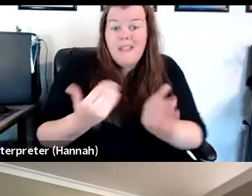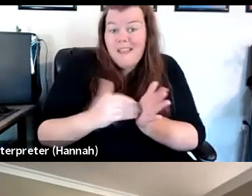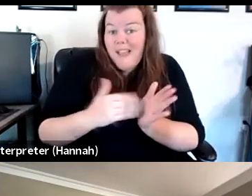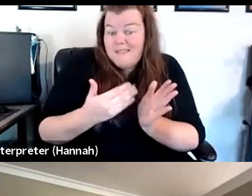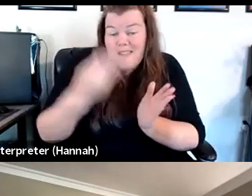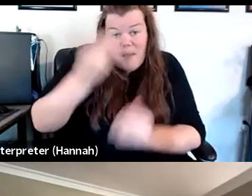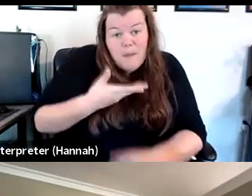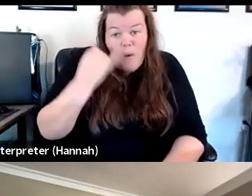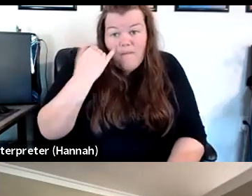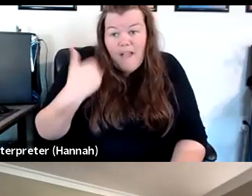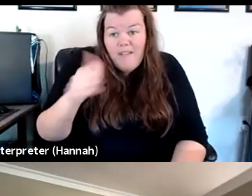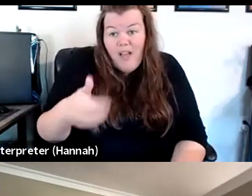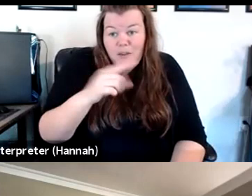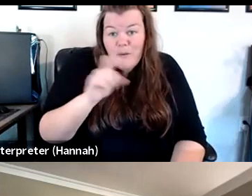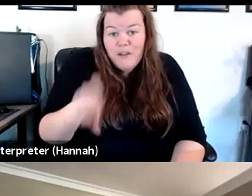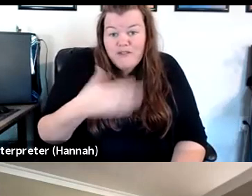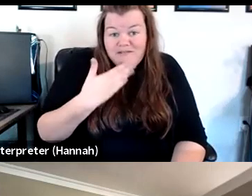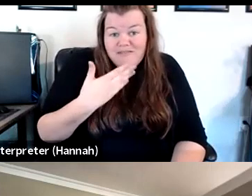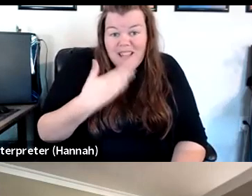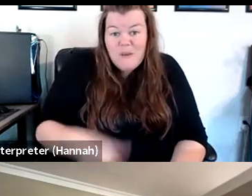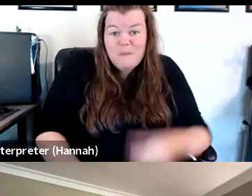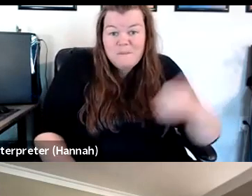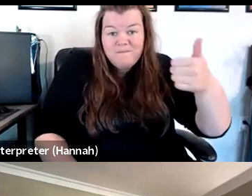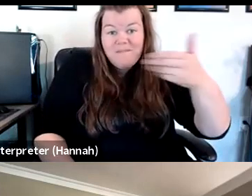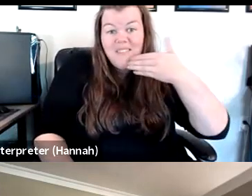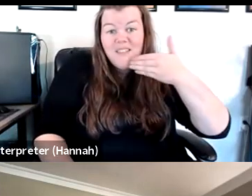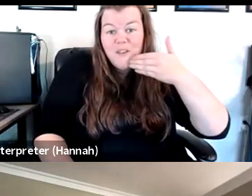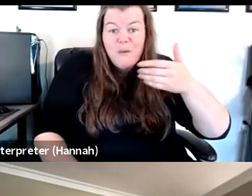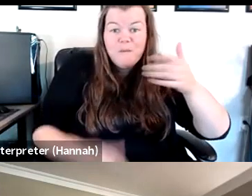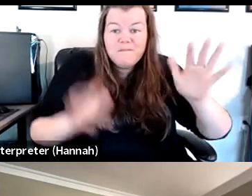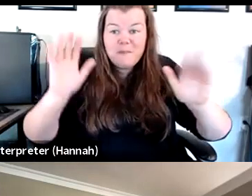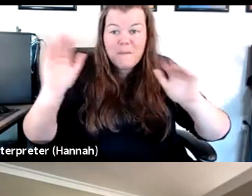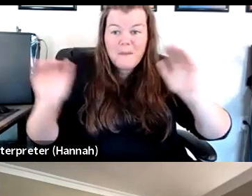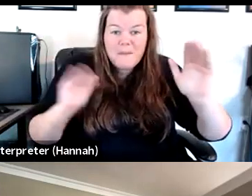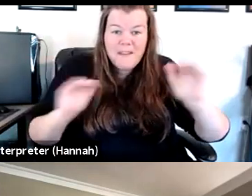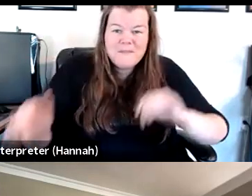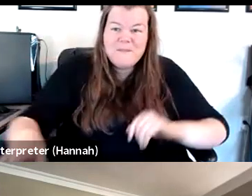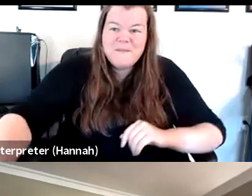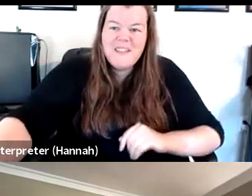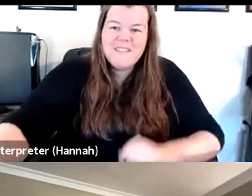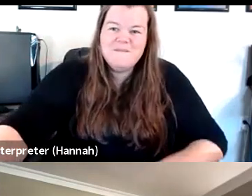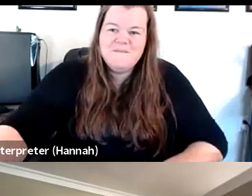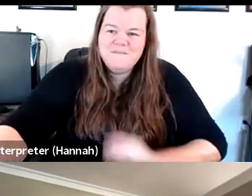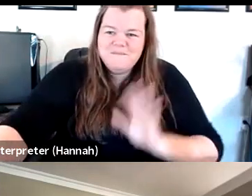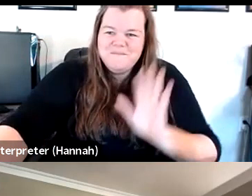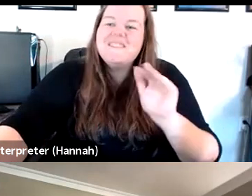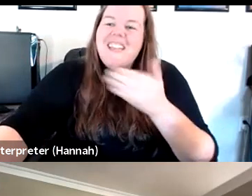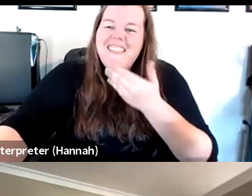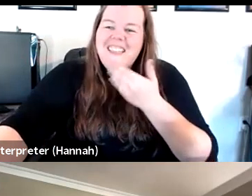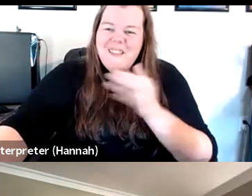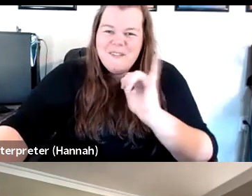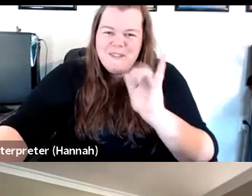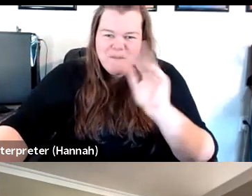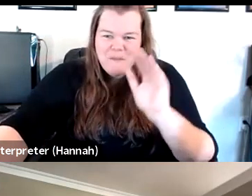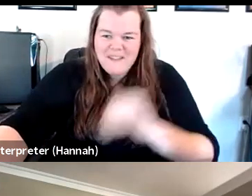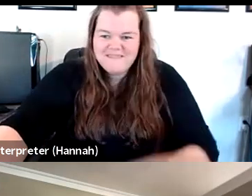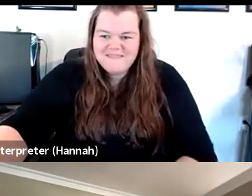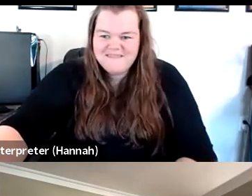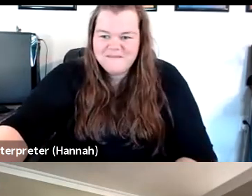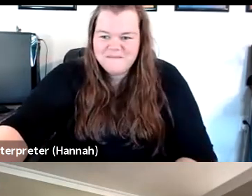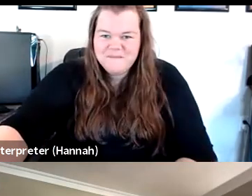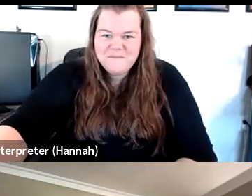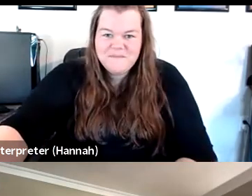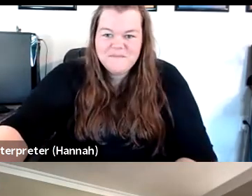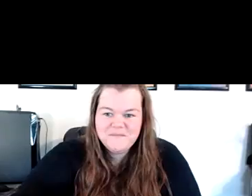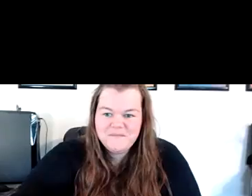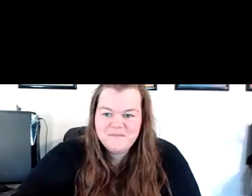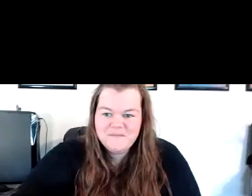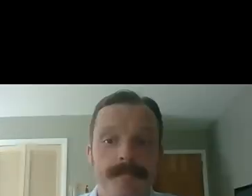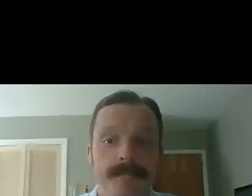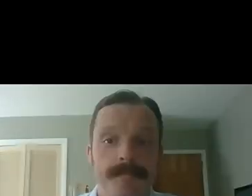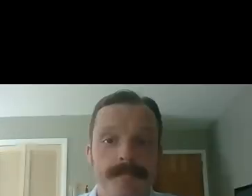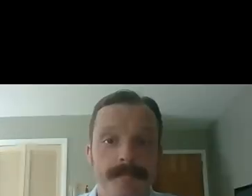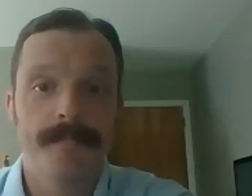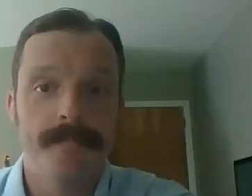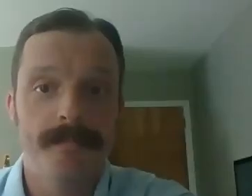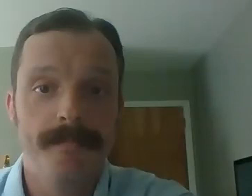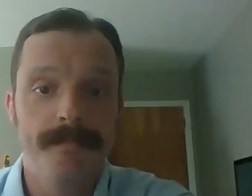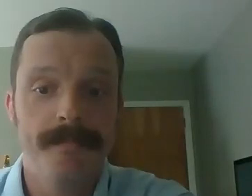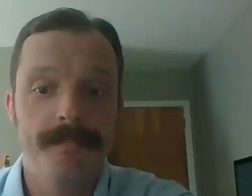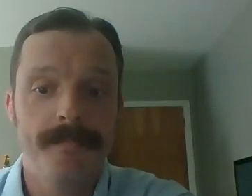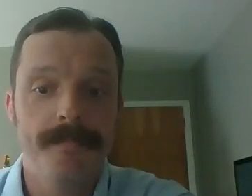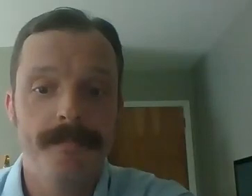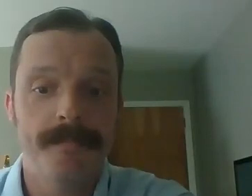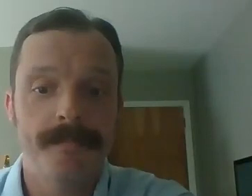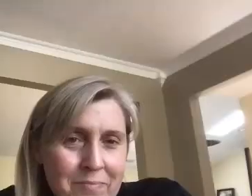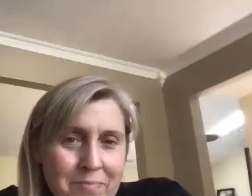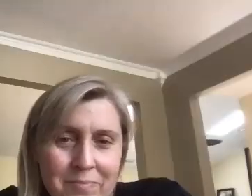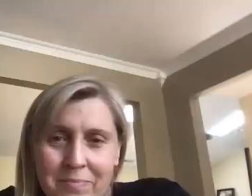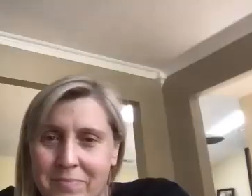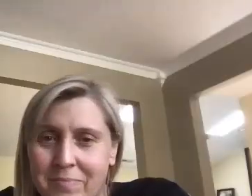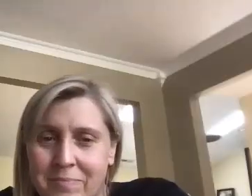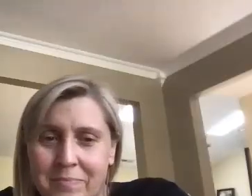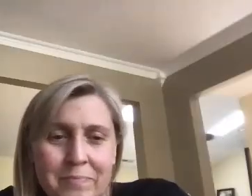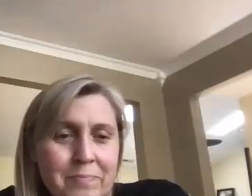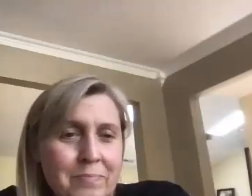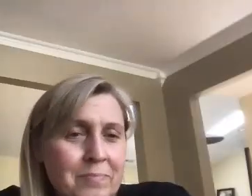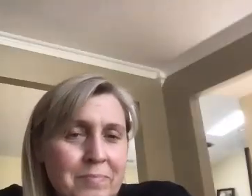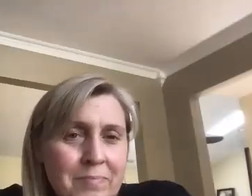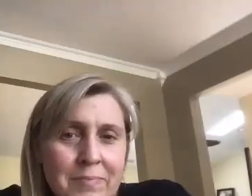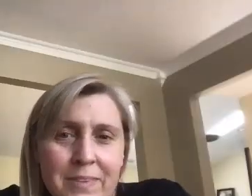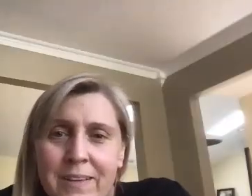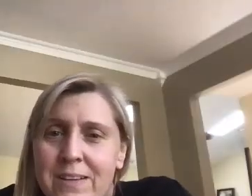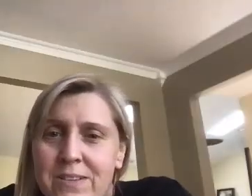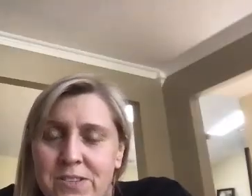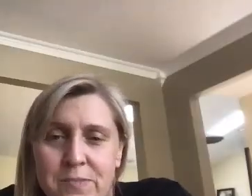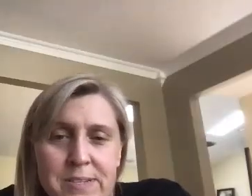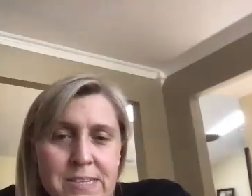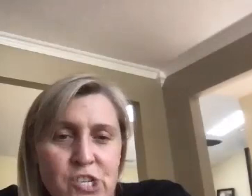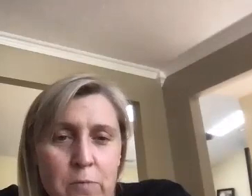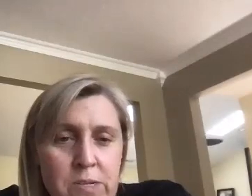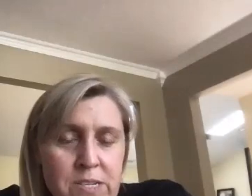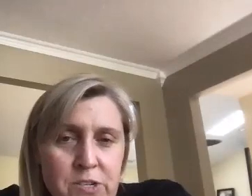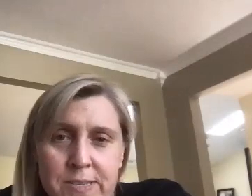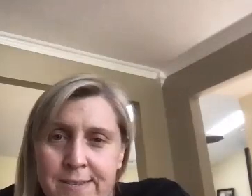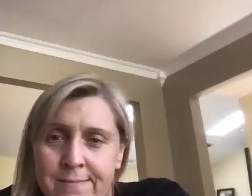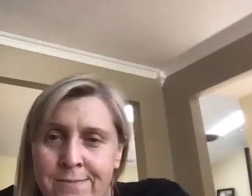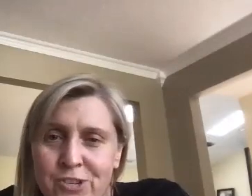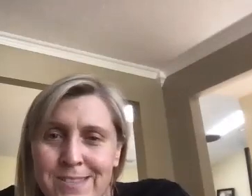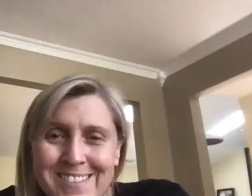any other questions. Thank you. Bye guys. Just wanted to say job well done. Kristin, Justin,